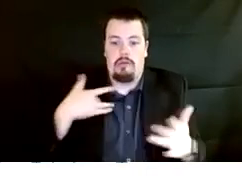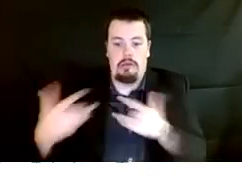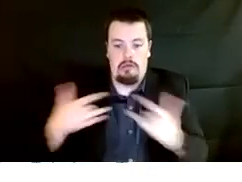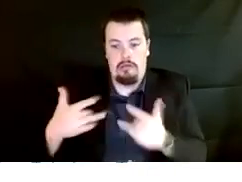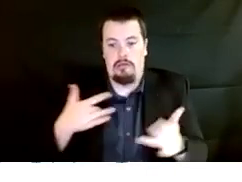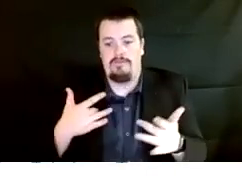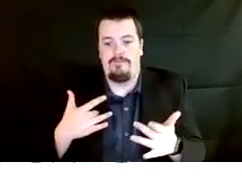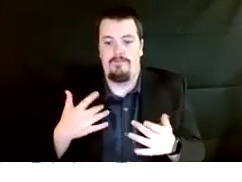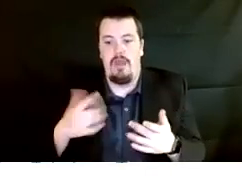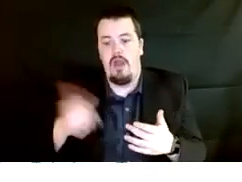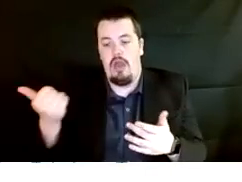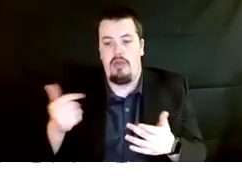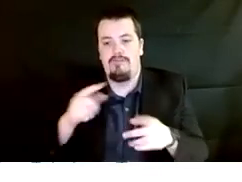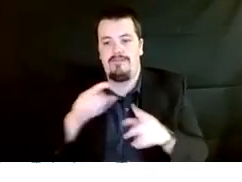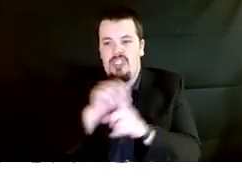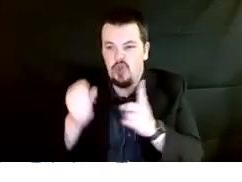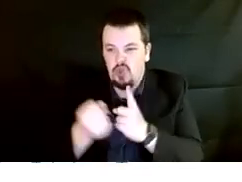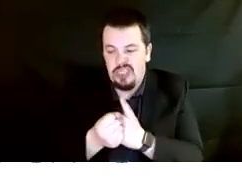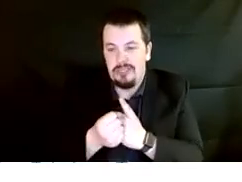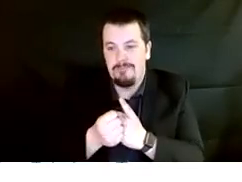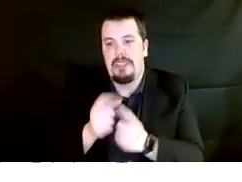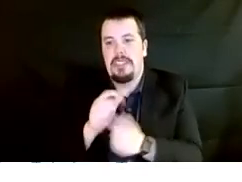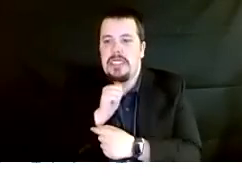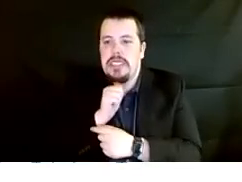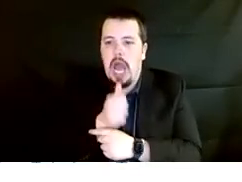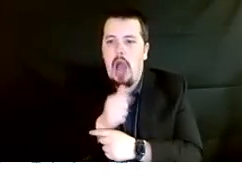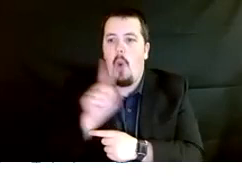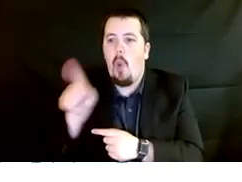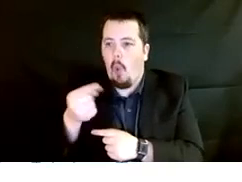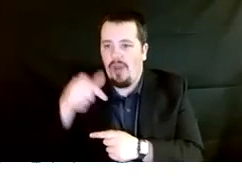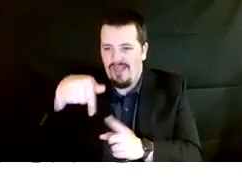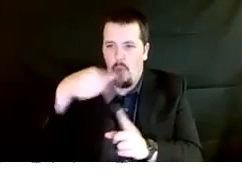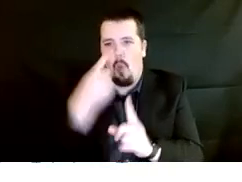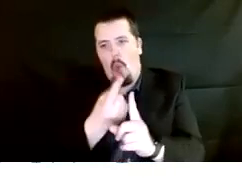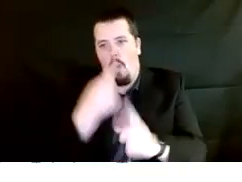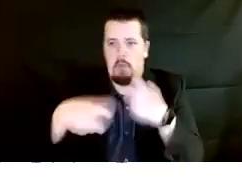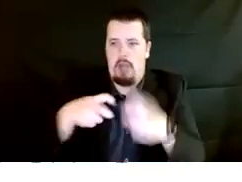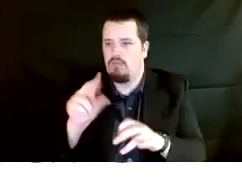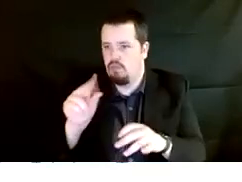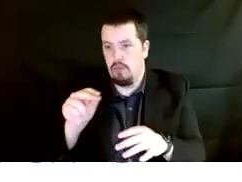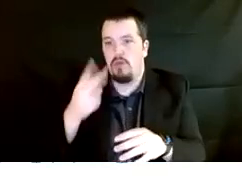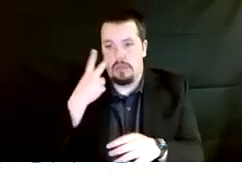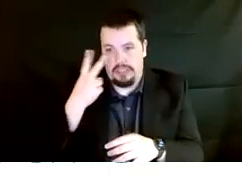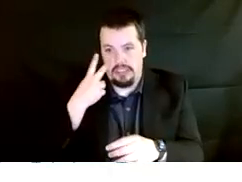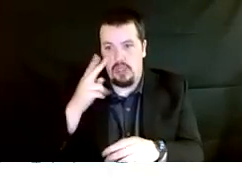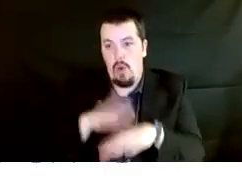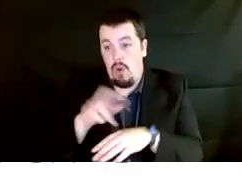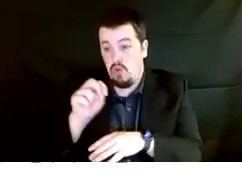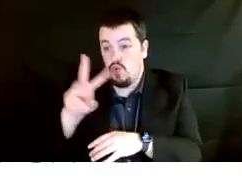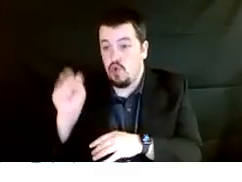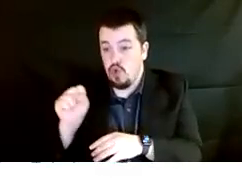contexts here um it wasn't just this one issue um so we were seeing news reports all the time of uh